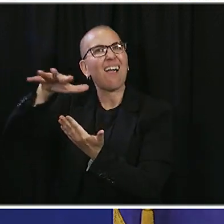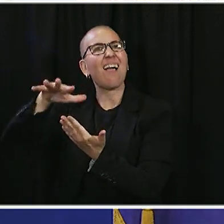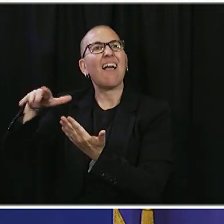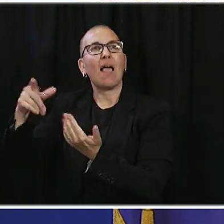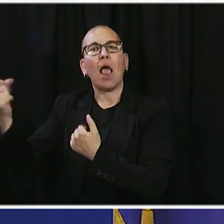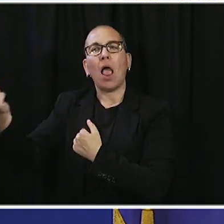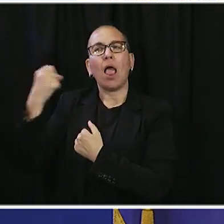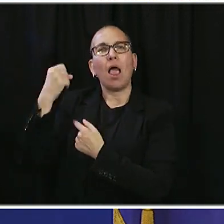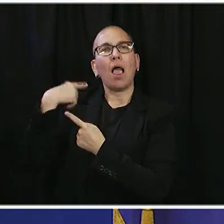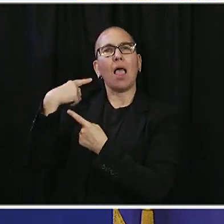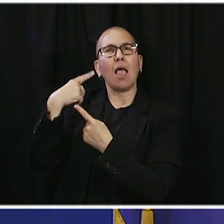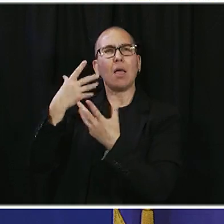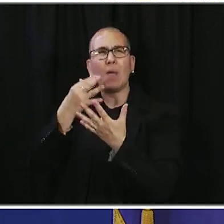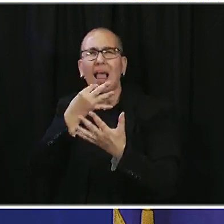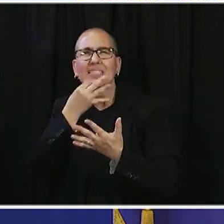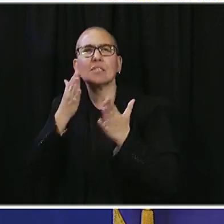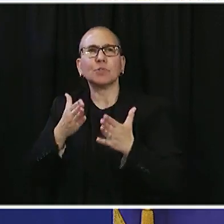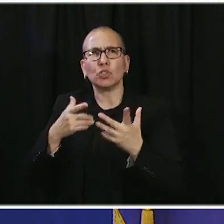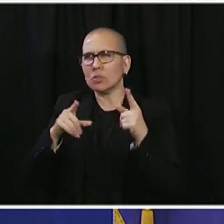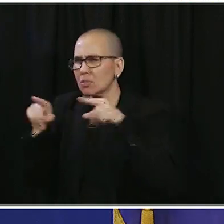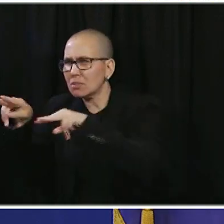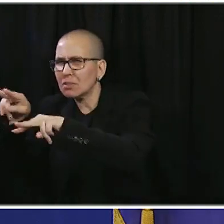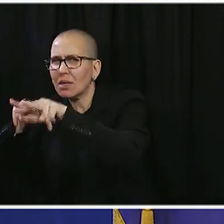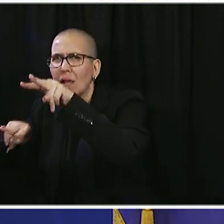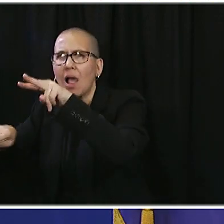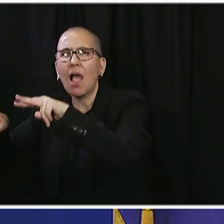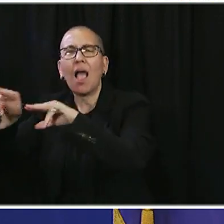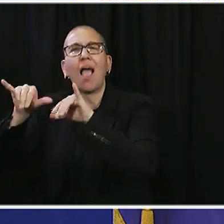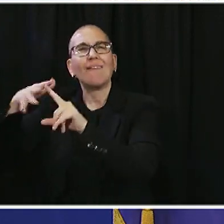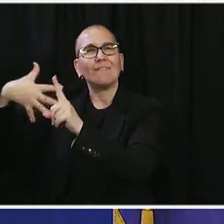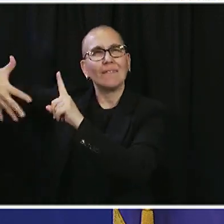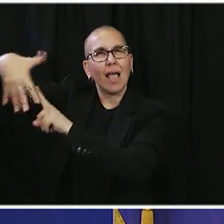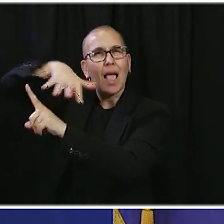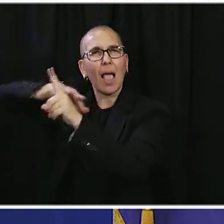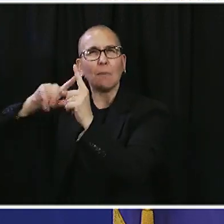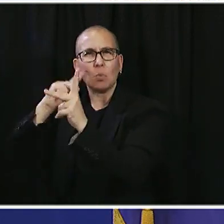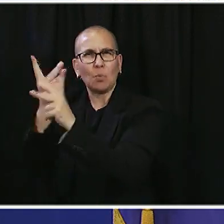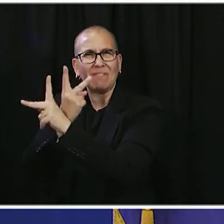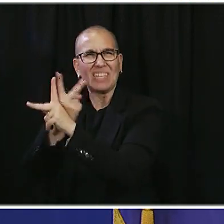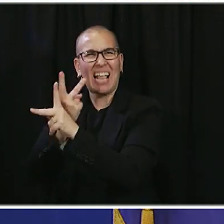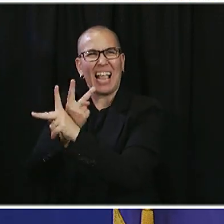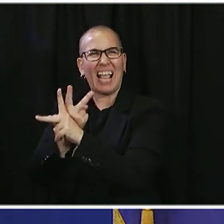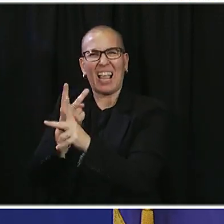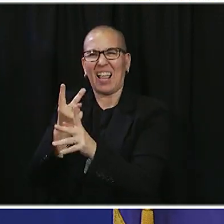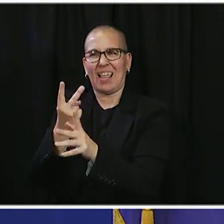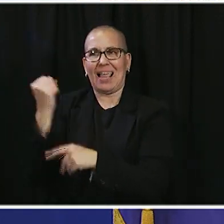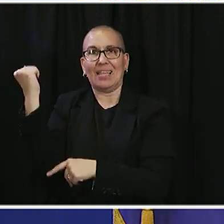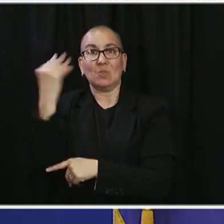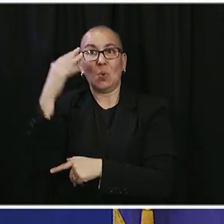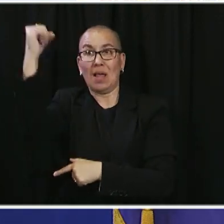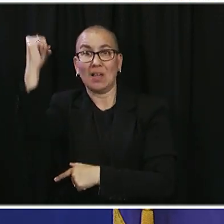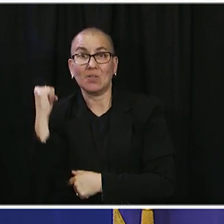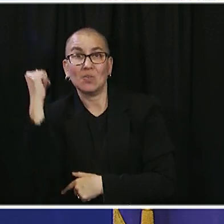WE'RE ACTUALLY LEARNING FROM THEM BECAUSE THEY HAVE HAD EXPERTS COME IN AND LOOK AT THEIR SPACE, WHAT DOES IT TAKE